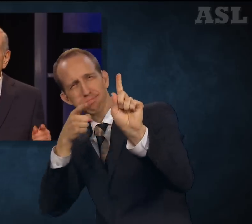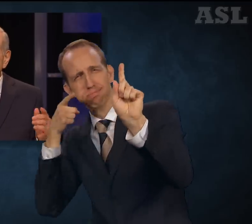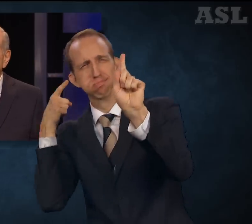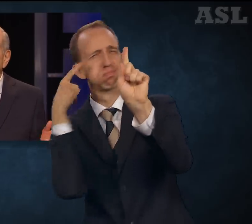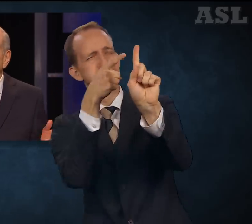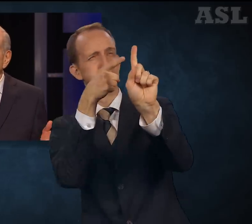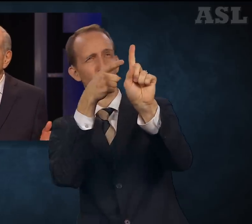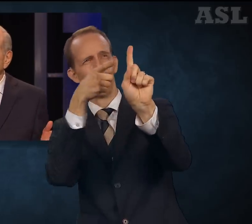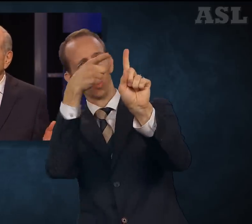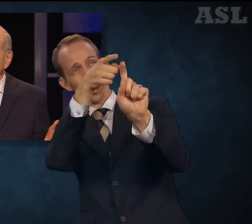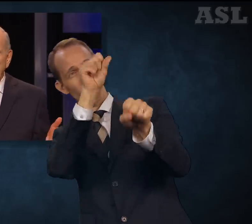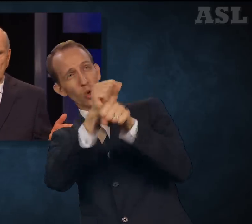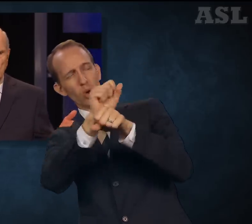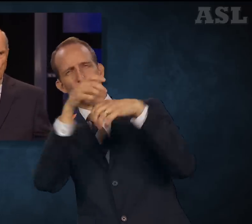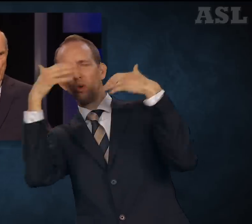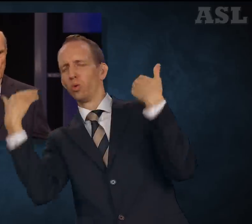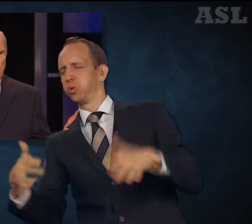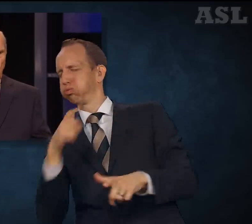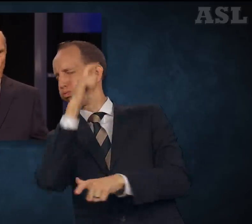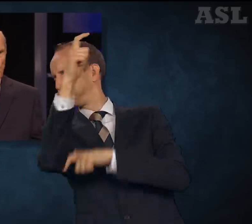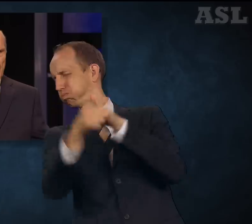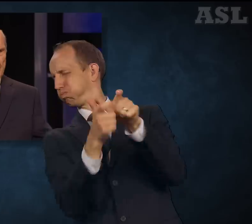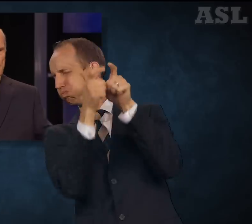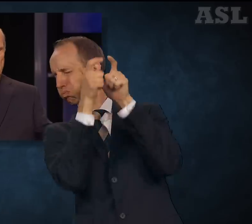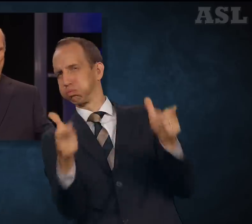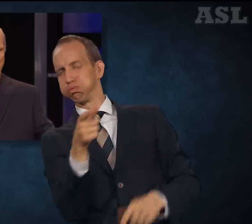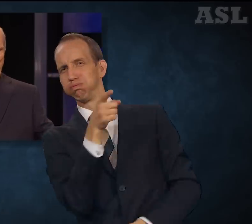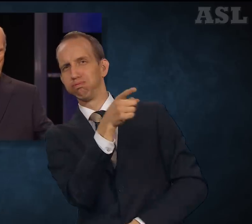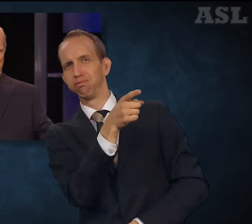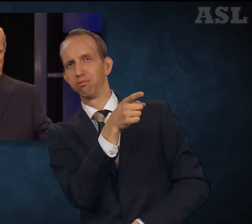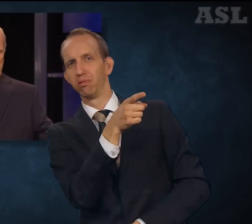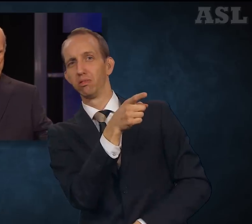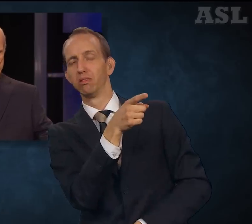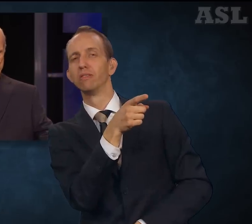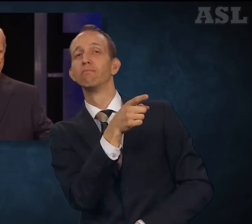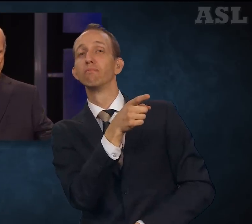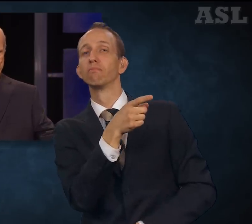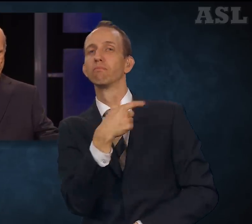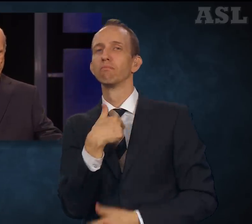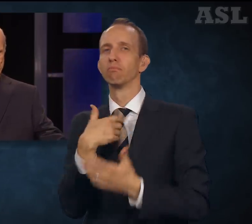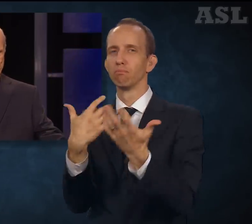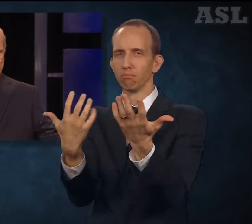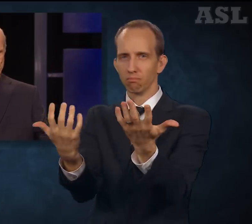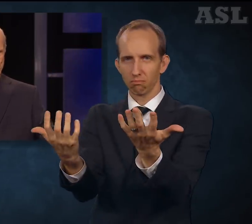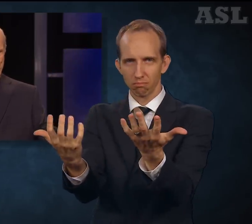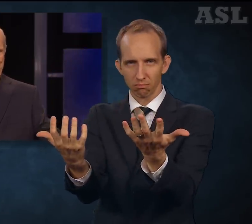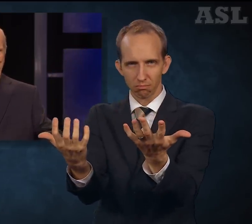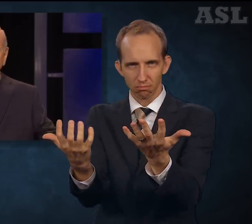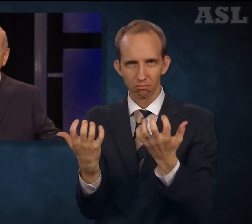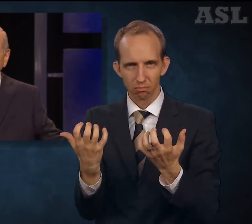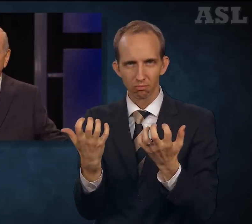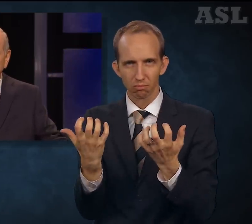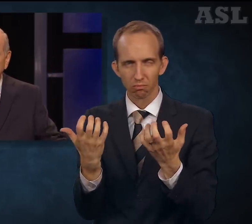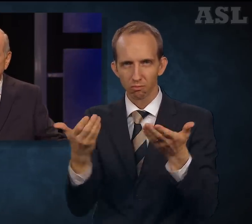CHALLENGE, THE GREATEST